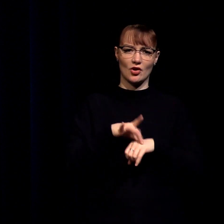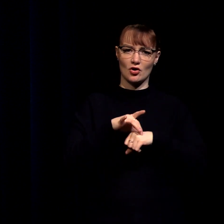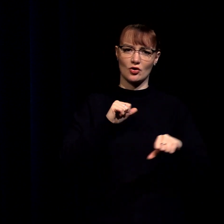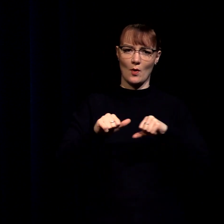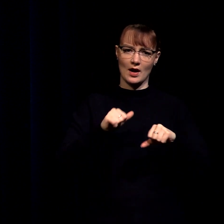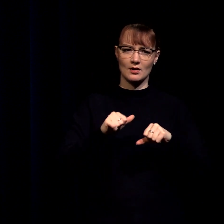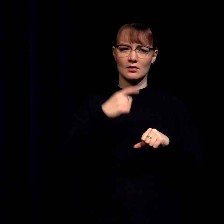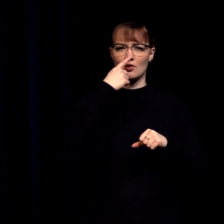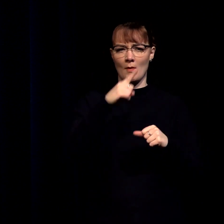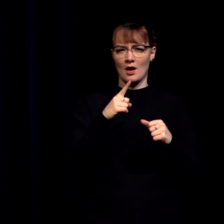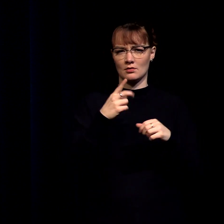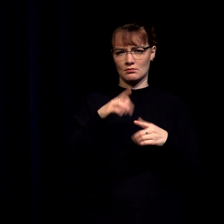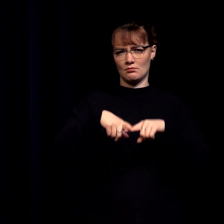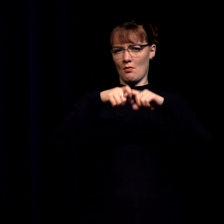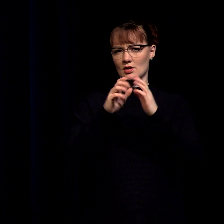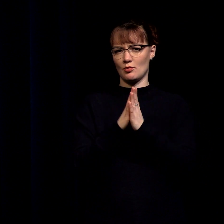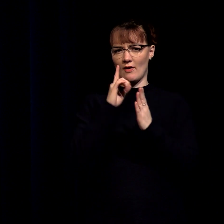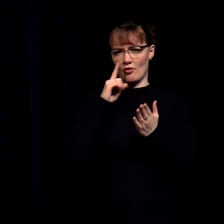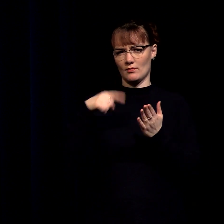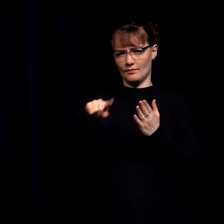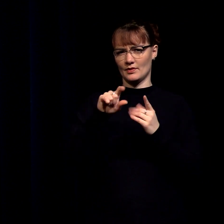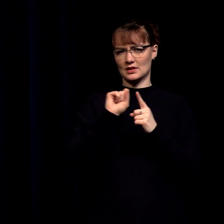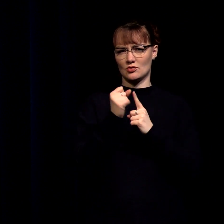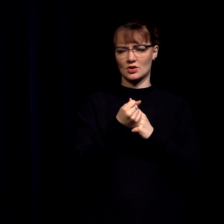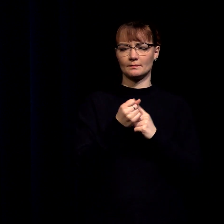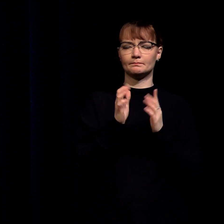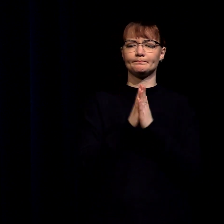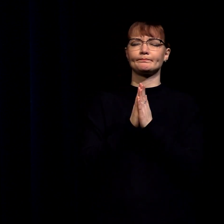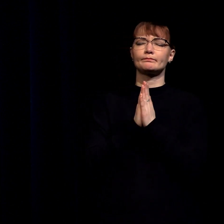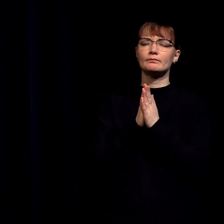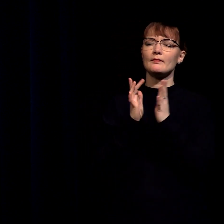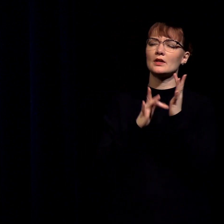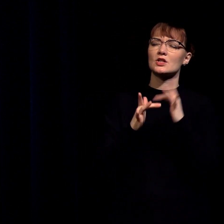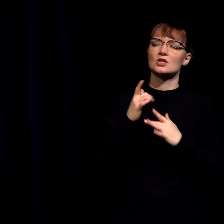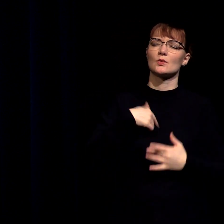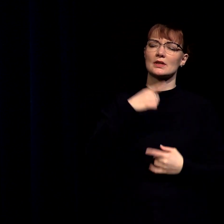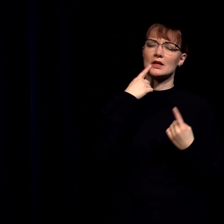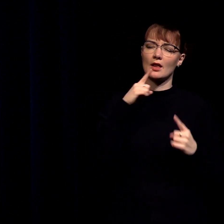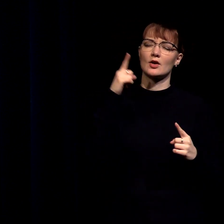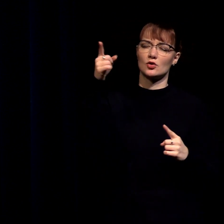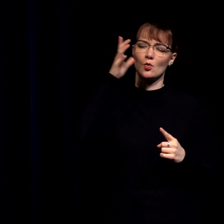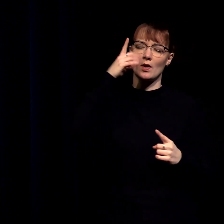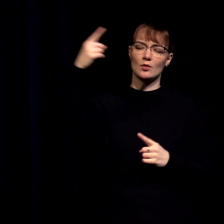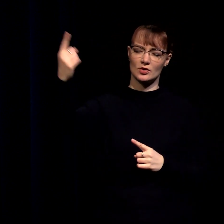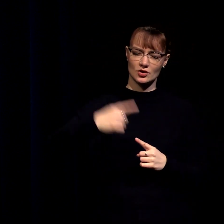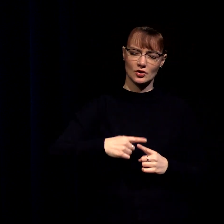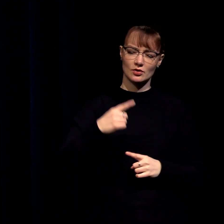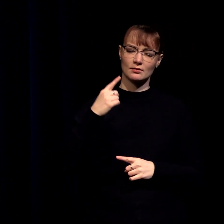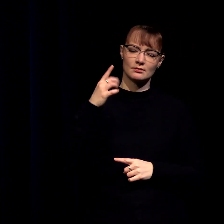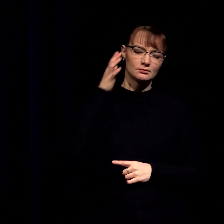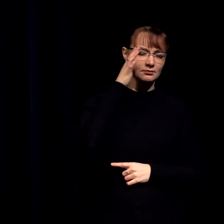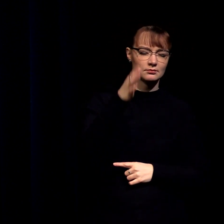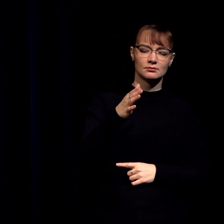praying for those in that region of the world Jesus, we declare that one day you will return and all wrongs will be made right.